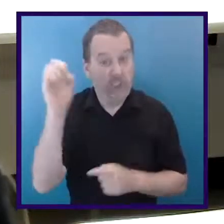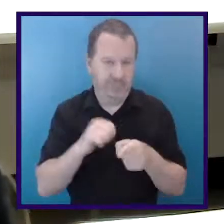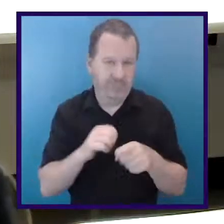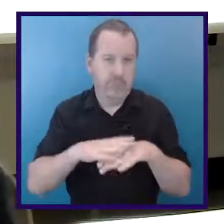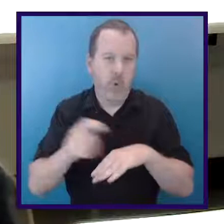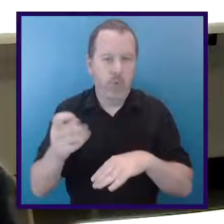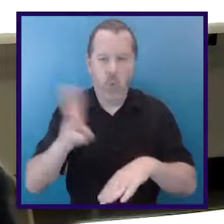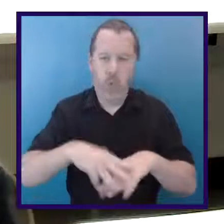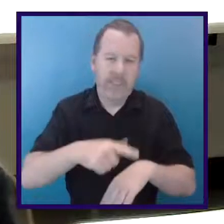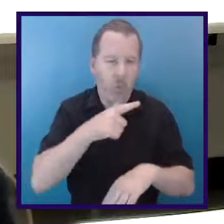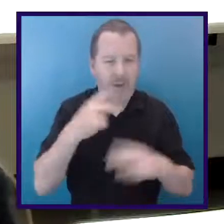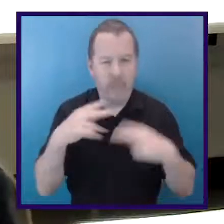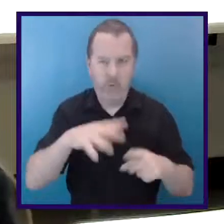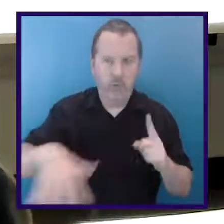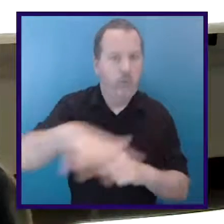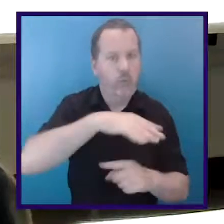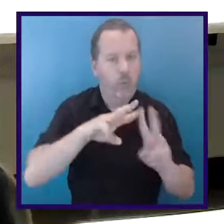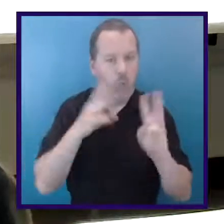is the most well spoken language throughout the world.